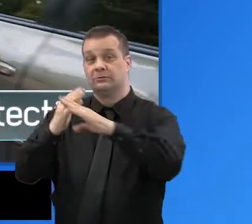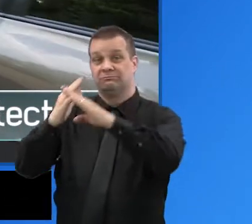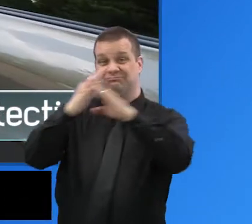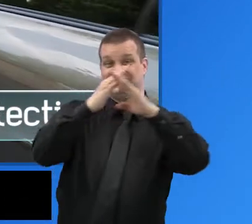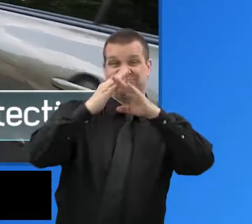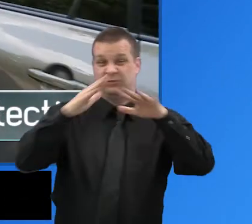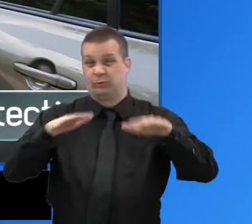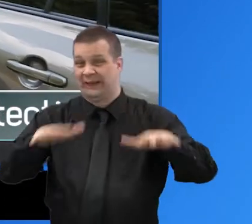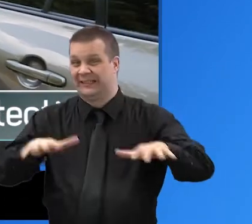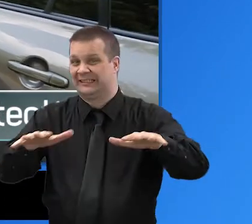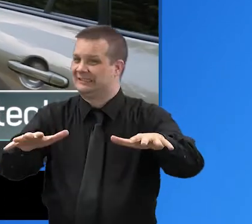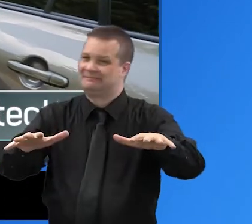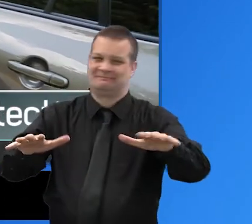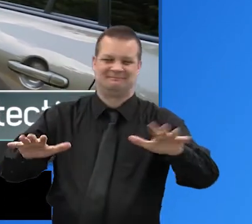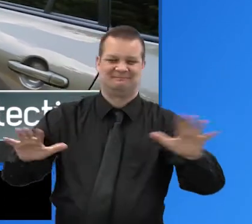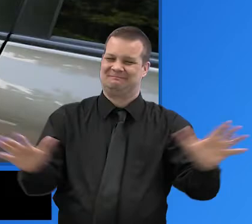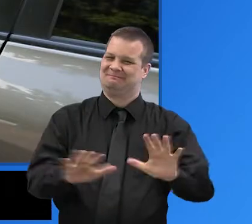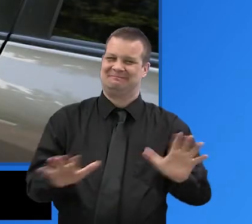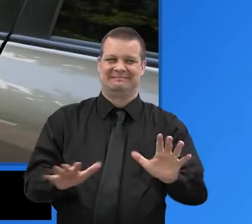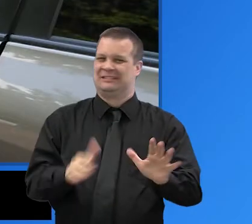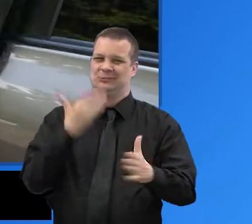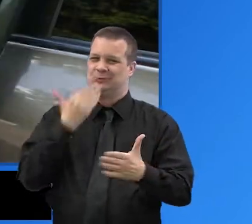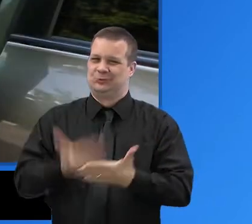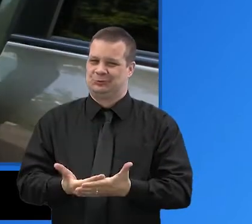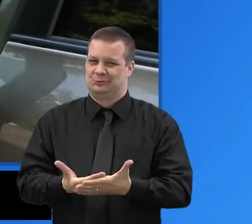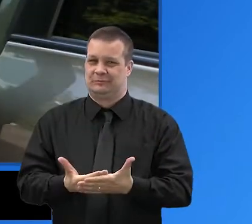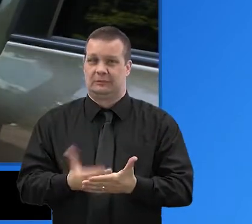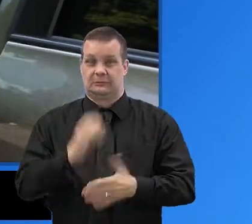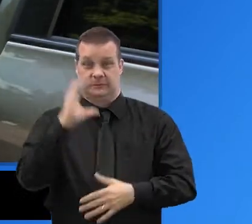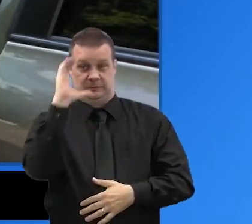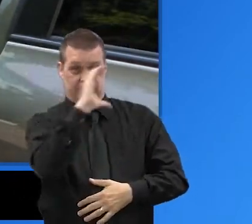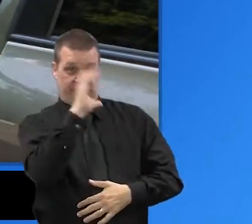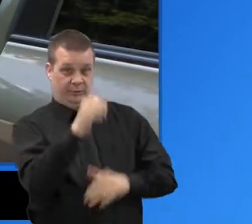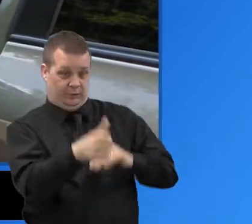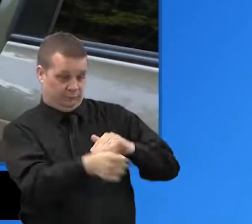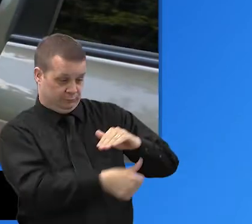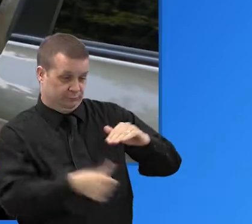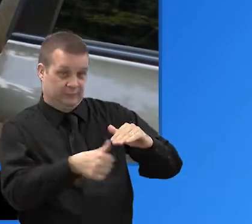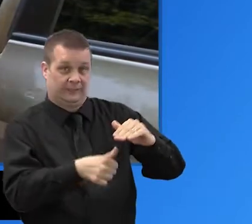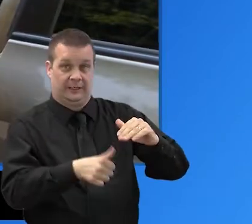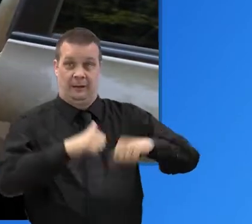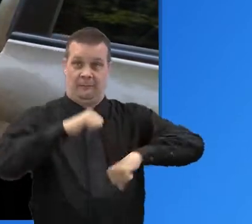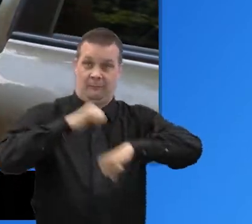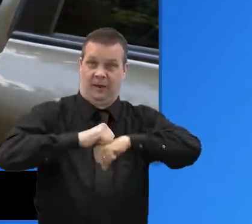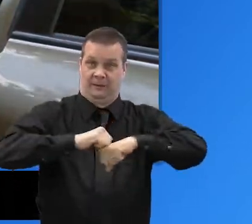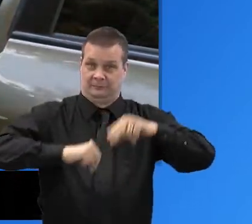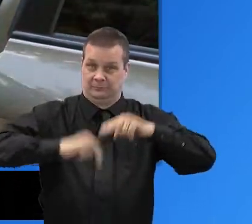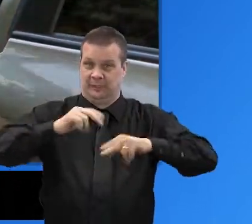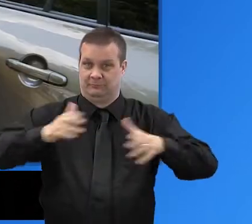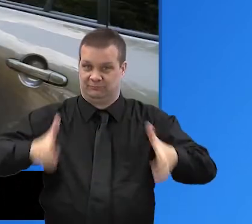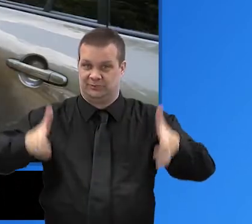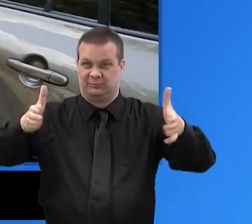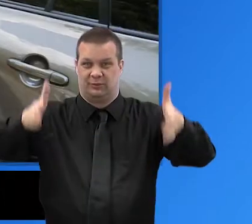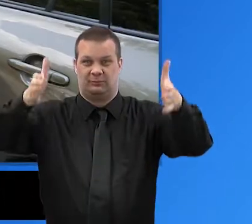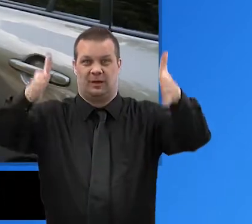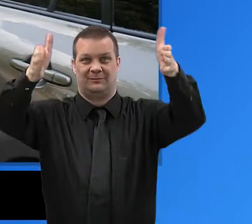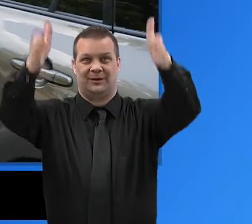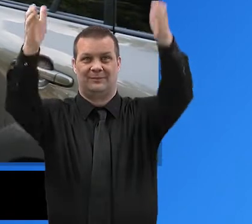protection from radiation outside. The best place to shelter is in a basement or in the middle floors of a brick or concrete